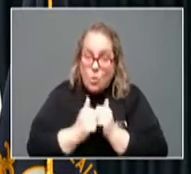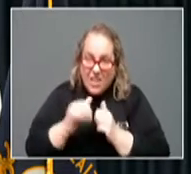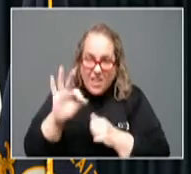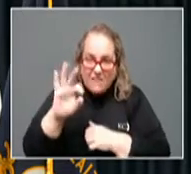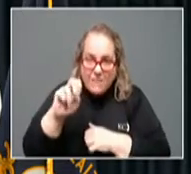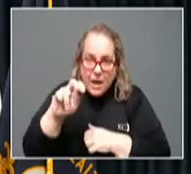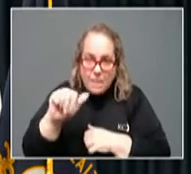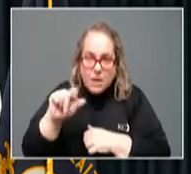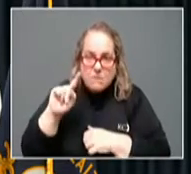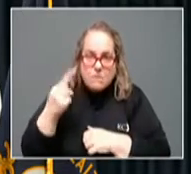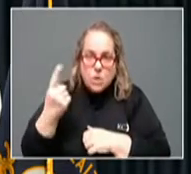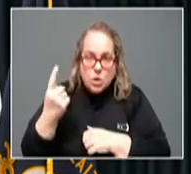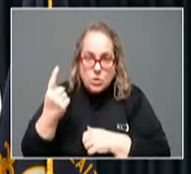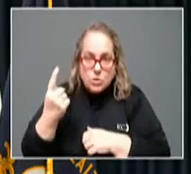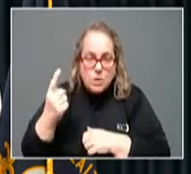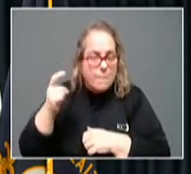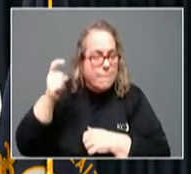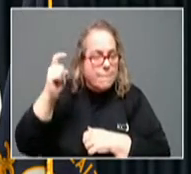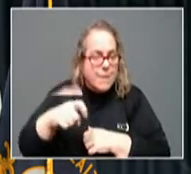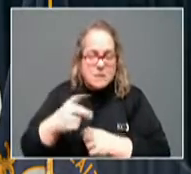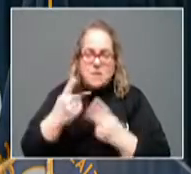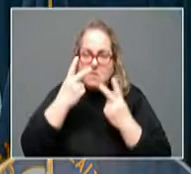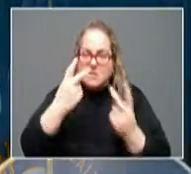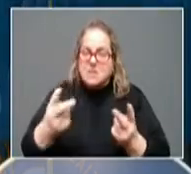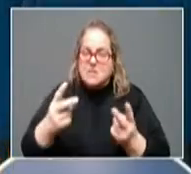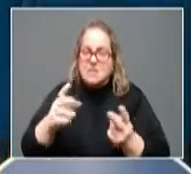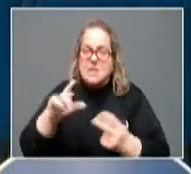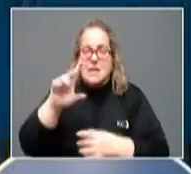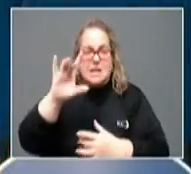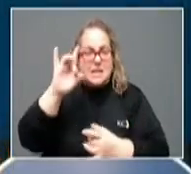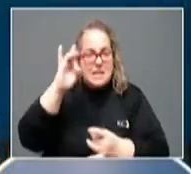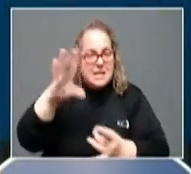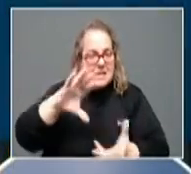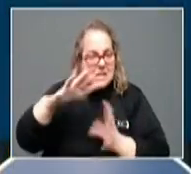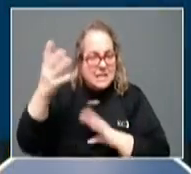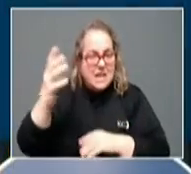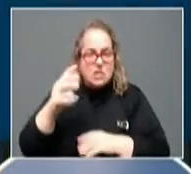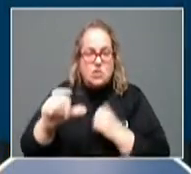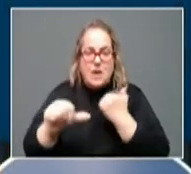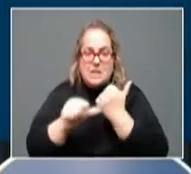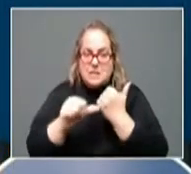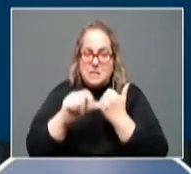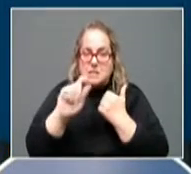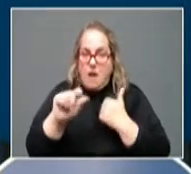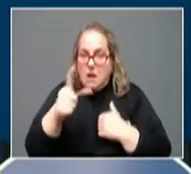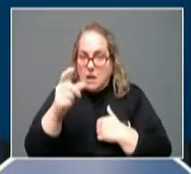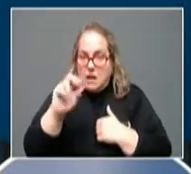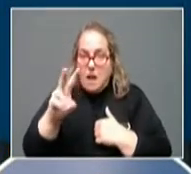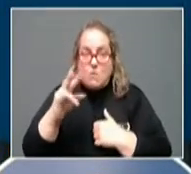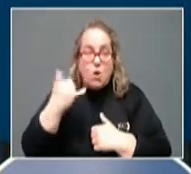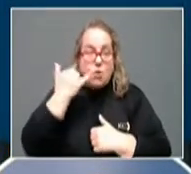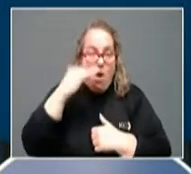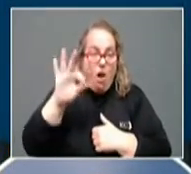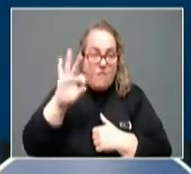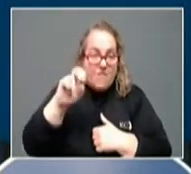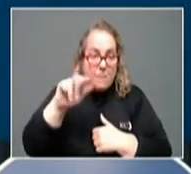visit disaster assistance dot gov. You can call the fema helpline 806 213362.